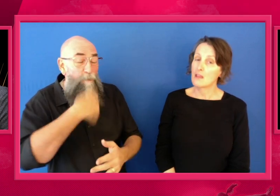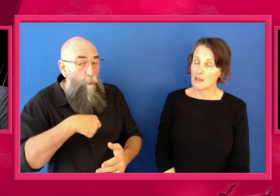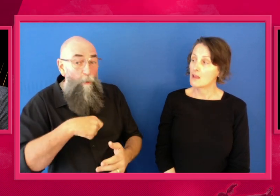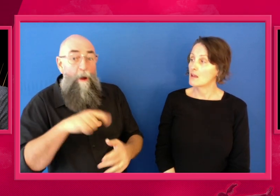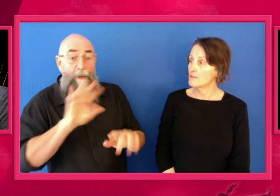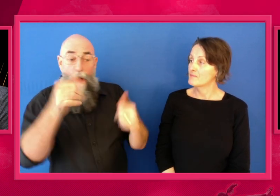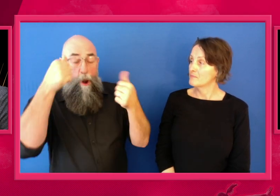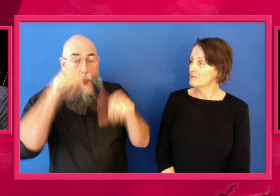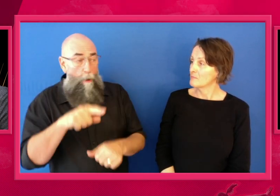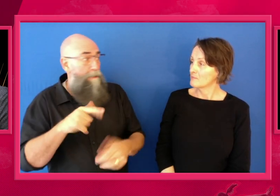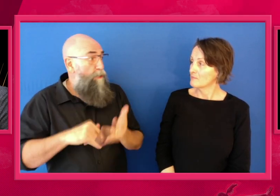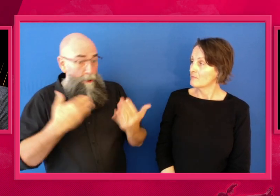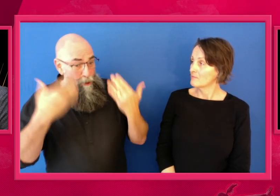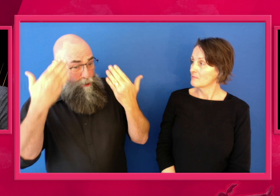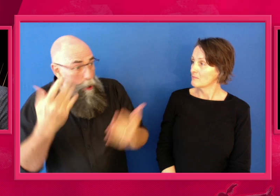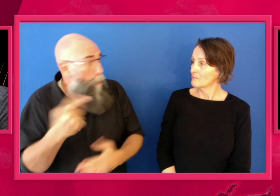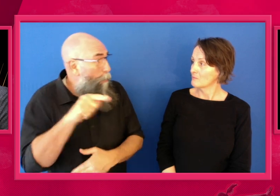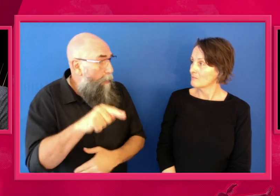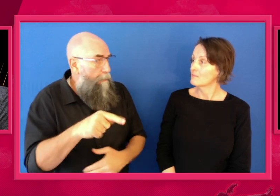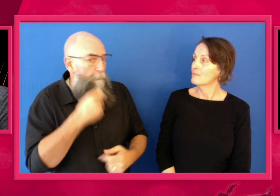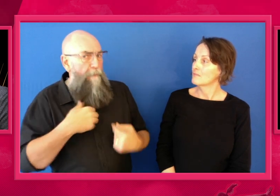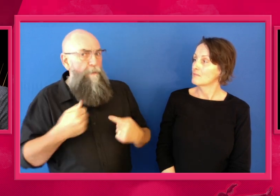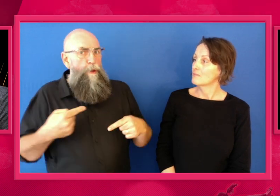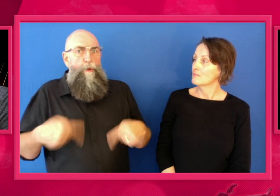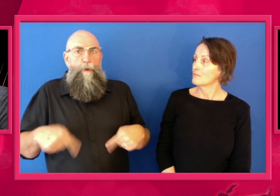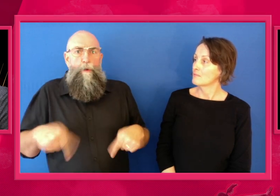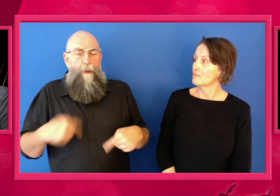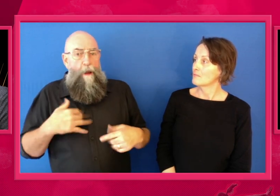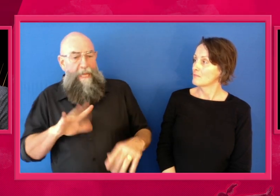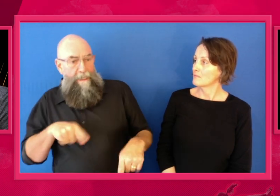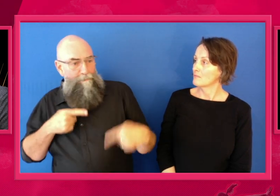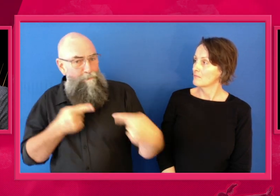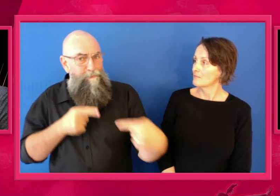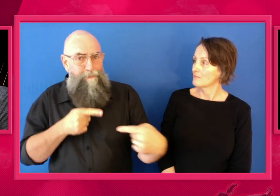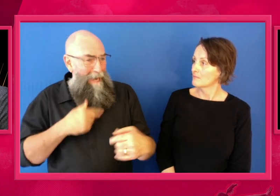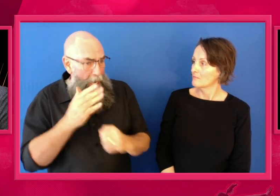terrifying one. The guy that you haven't competed against 1000 times. The guy that's making